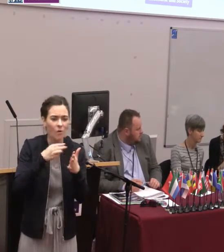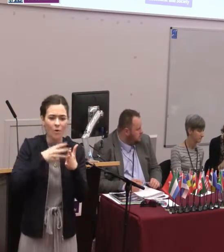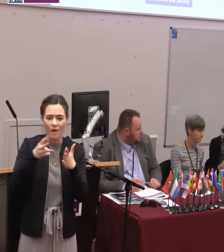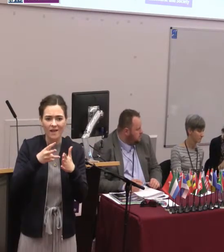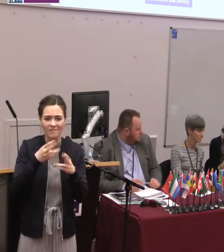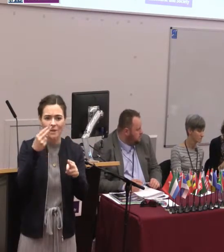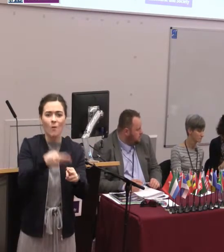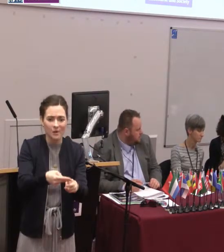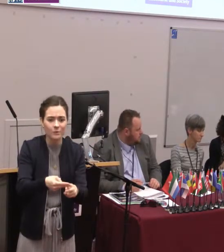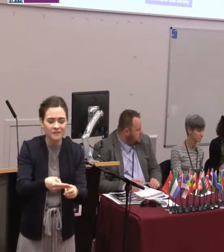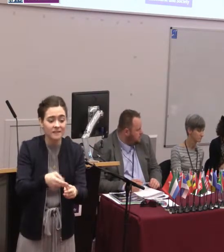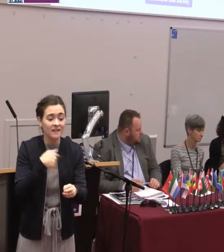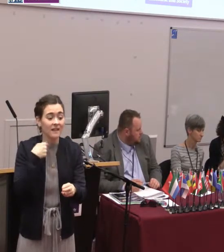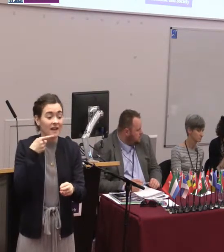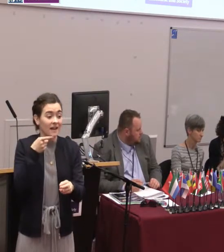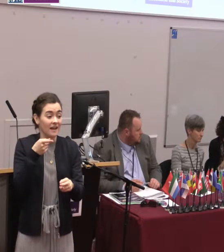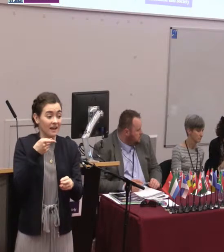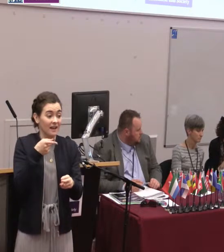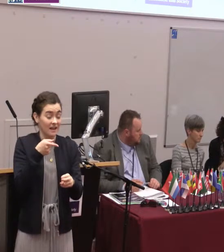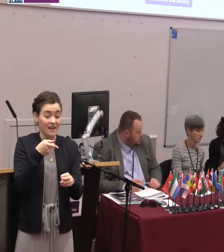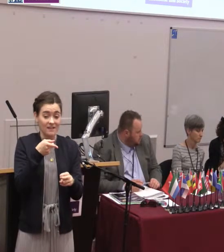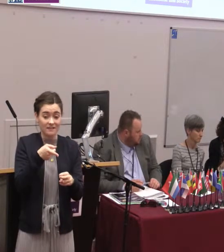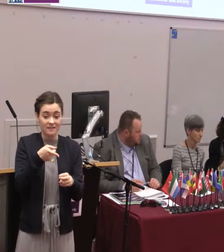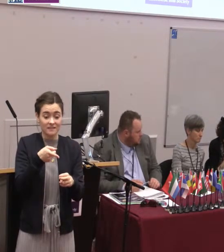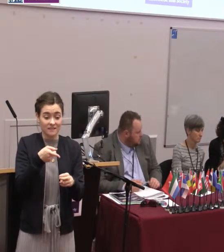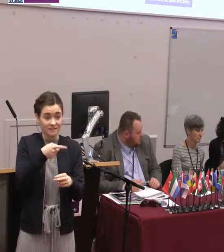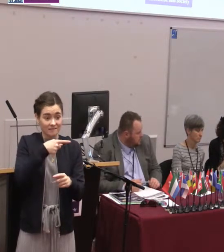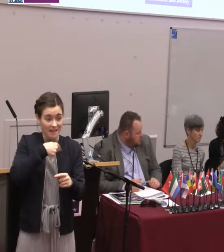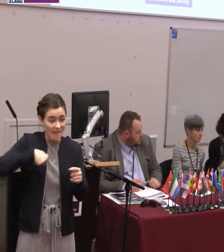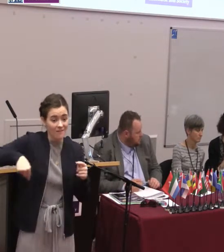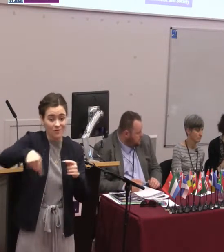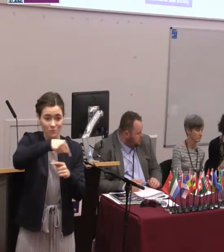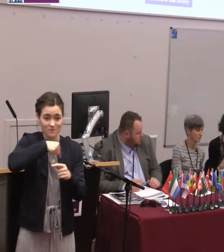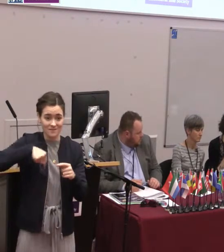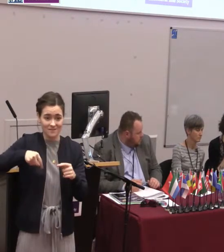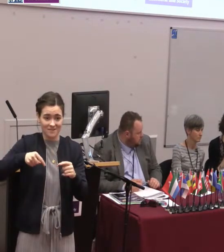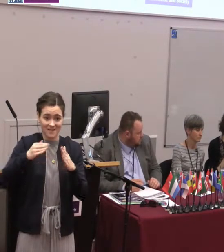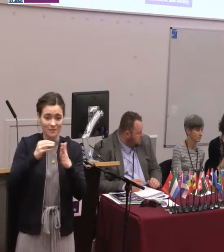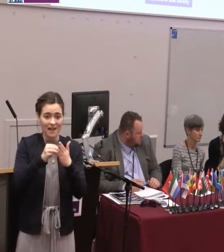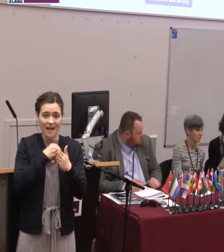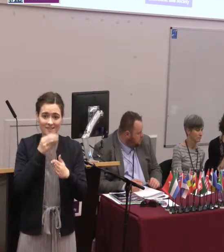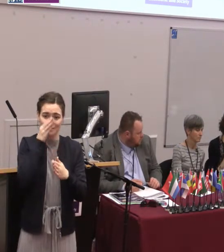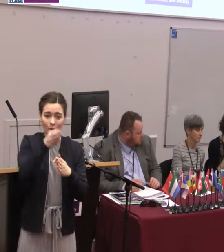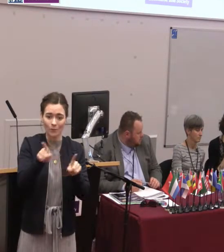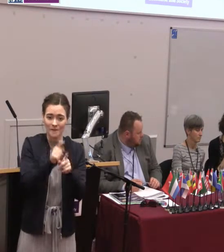out. And if there is an event on, everyone in the flat has to go or none of them do.